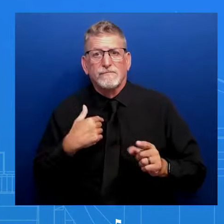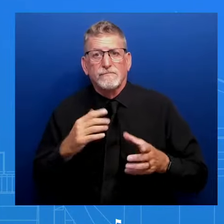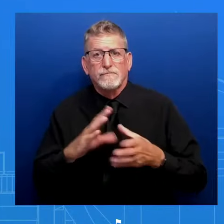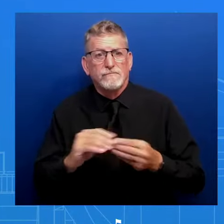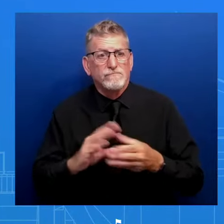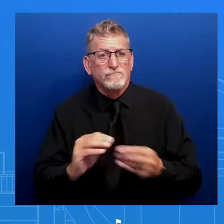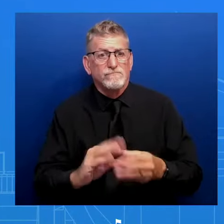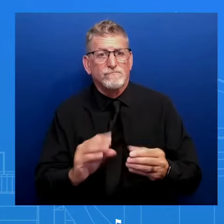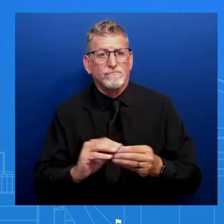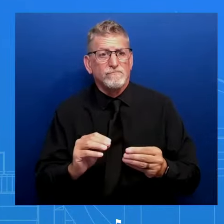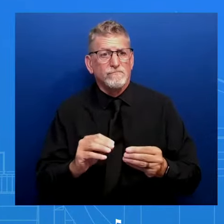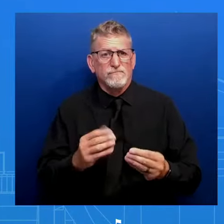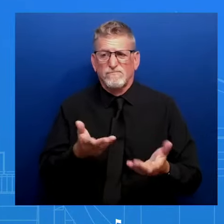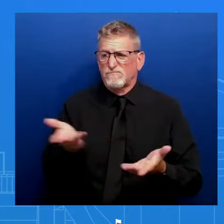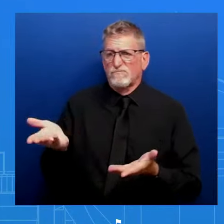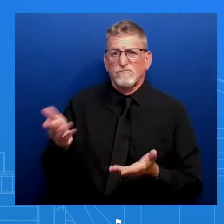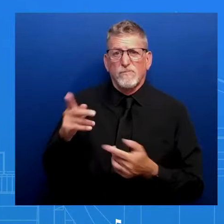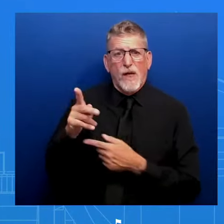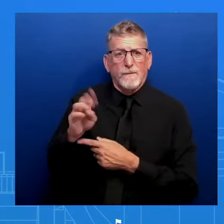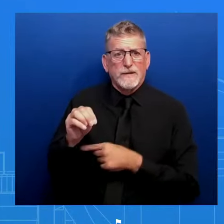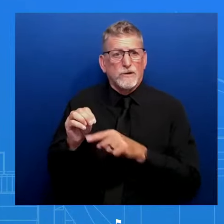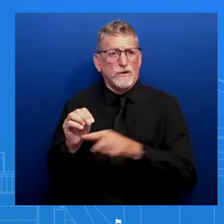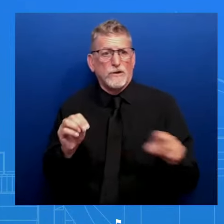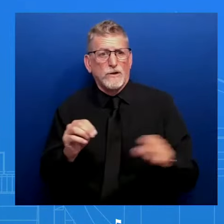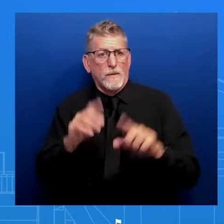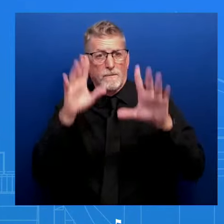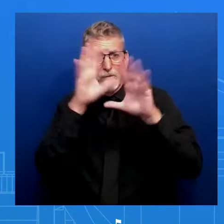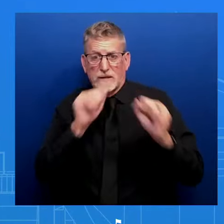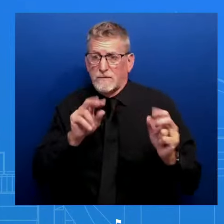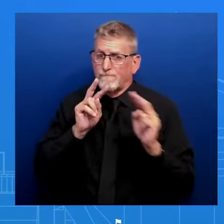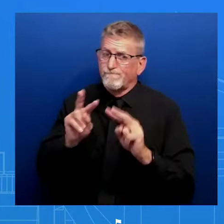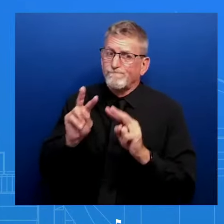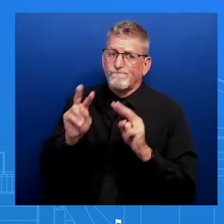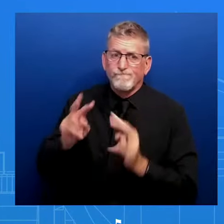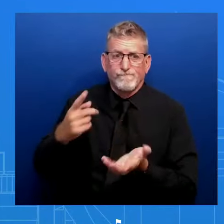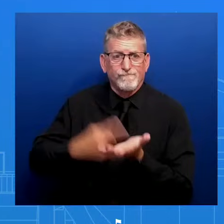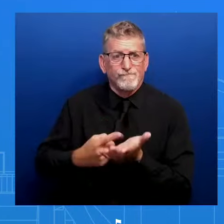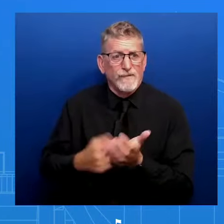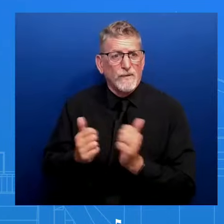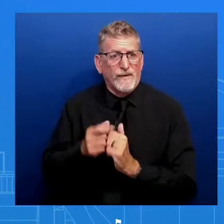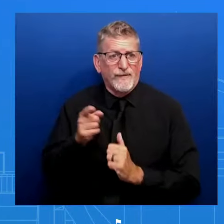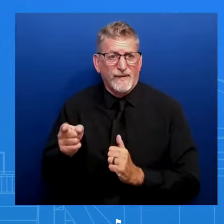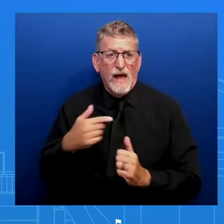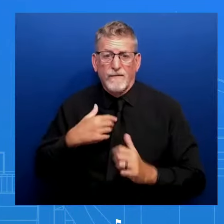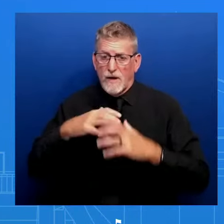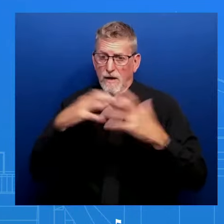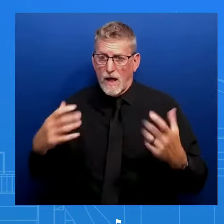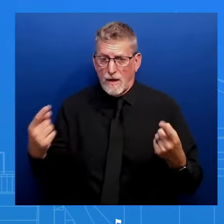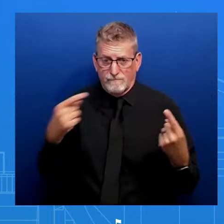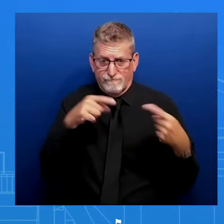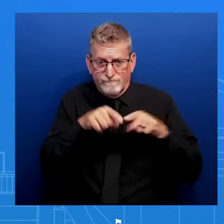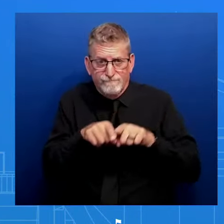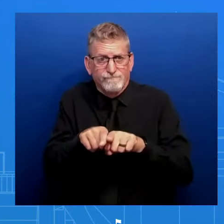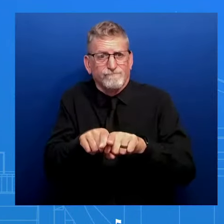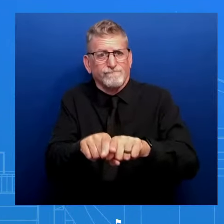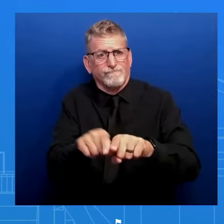And, again, there has -- there has been a lot of -- a lot of alignment on a lot of key foreign policy issues. The Press: On the domestic issues, internal Italian --